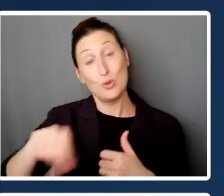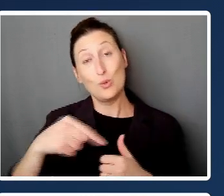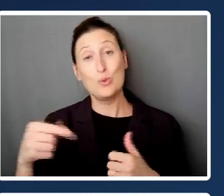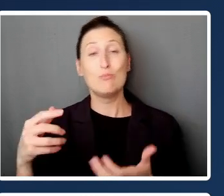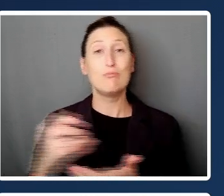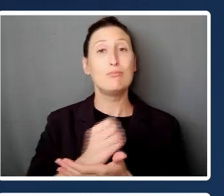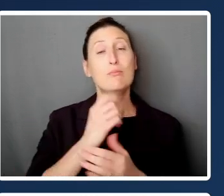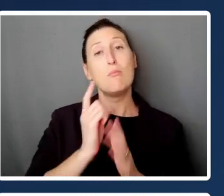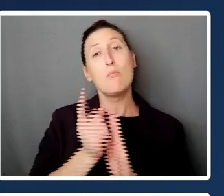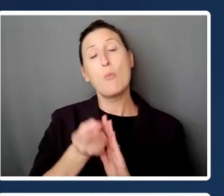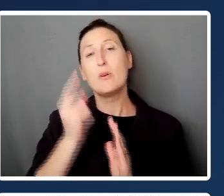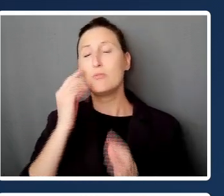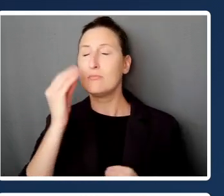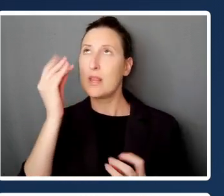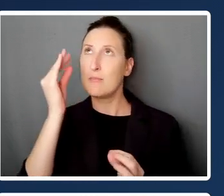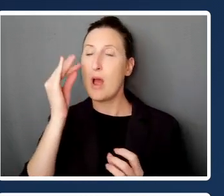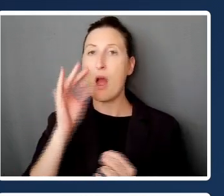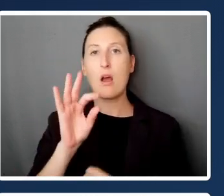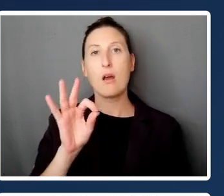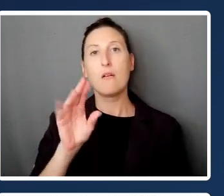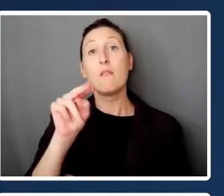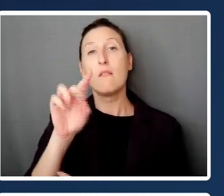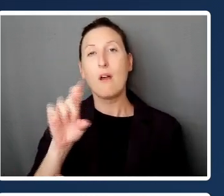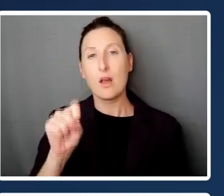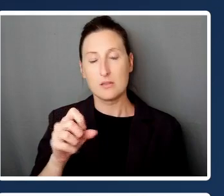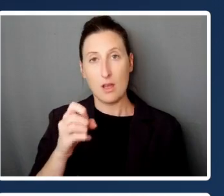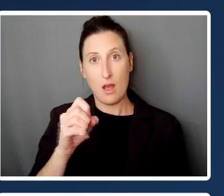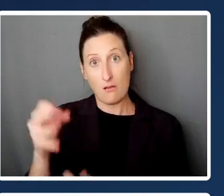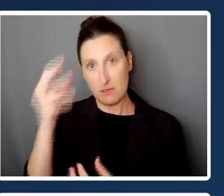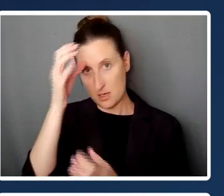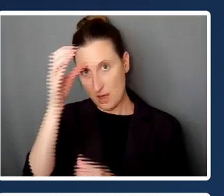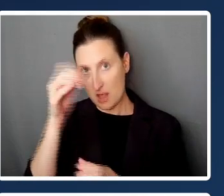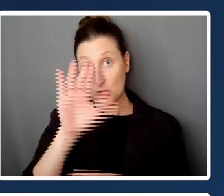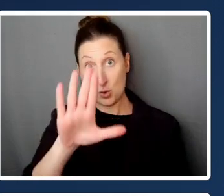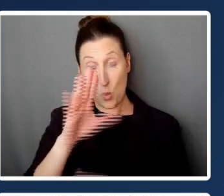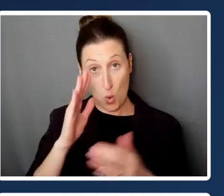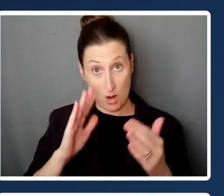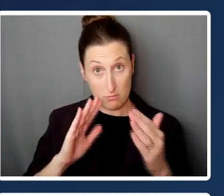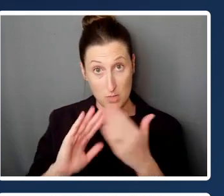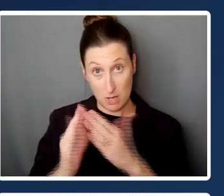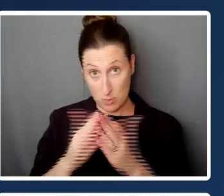of knowledge in your community. So, in the chat, if you could, you know,